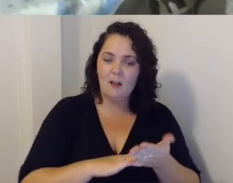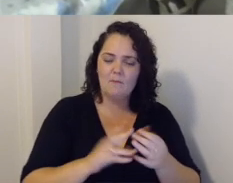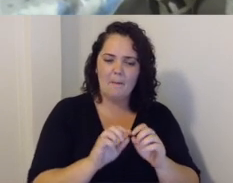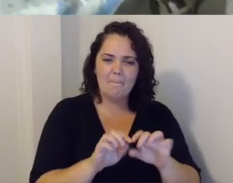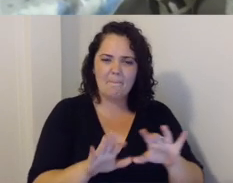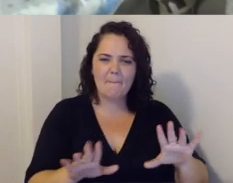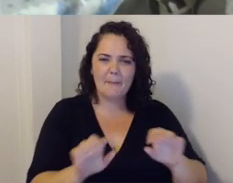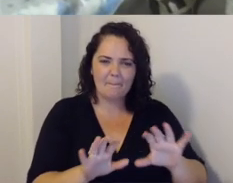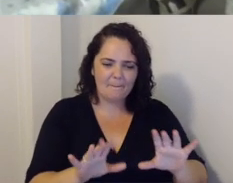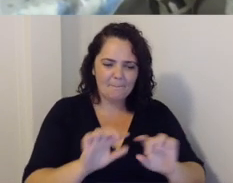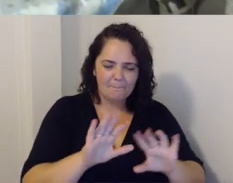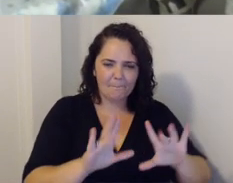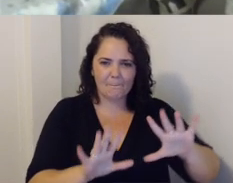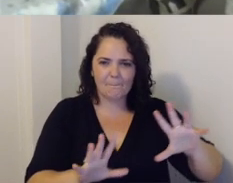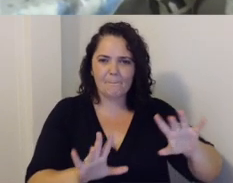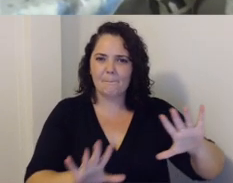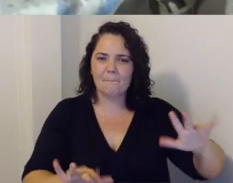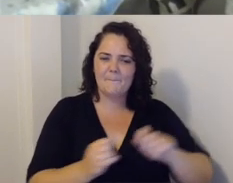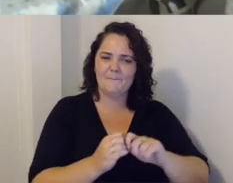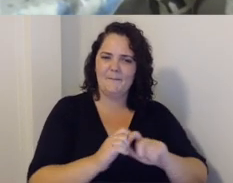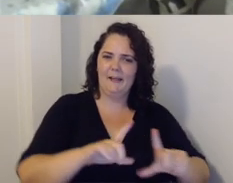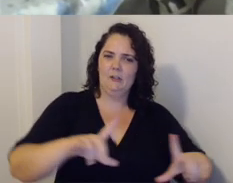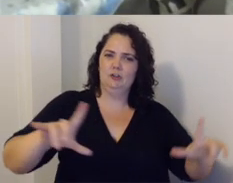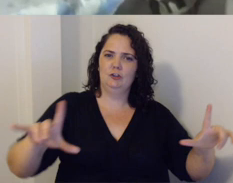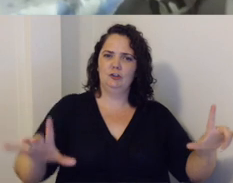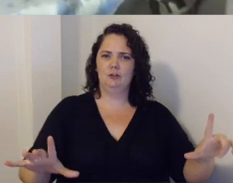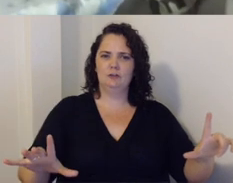rubbing back in and then re-establishing your form and then rubbing it again